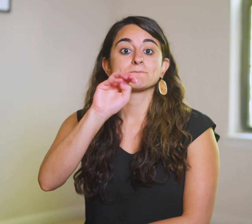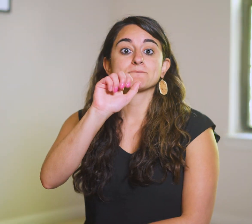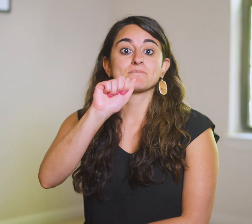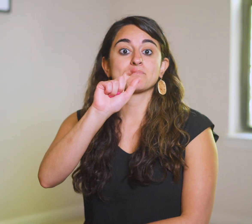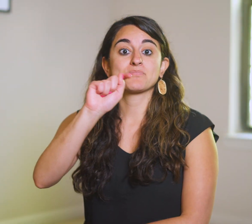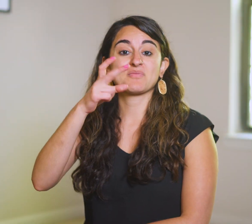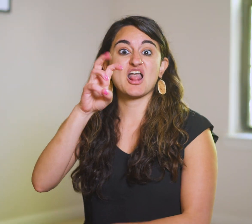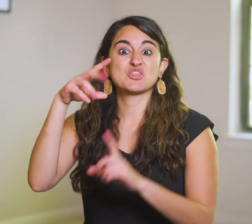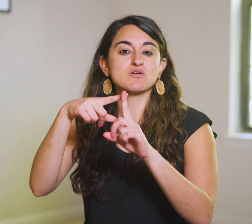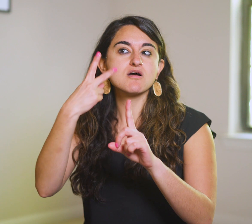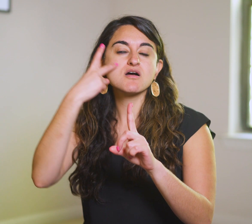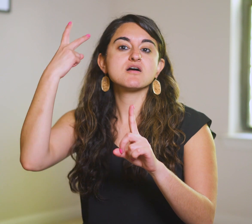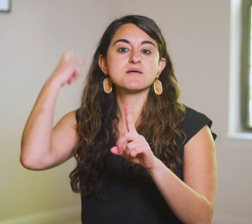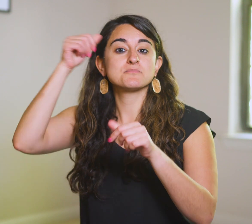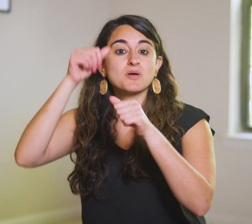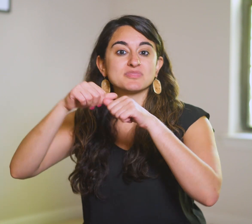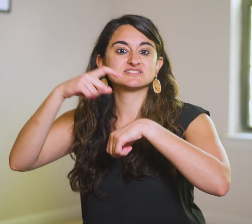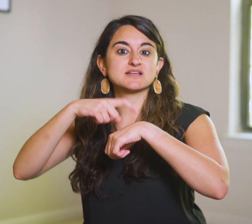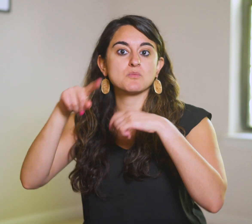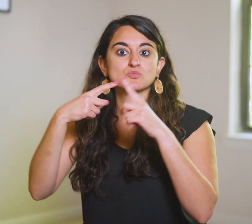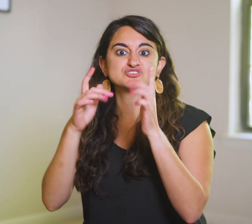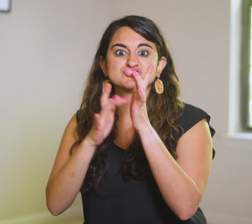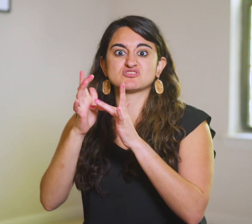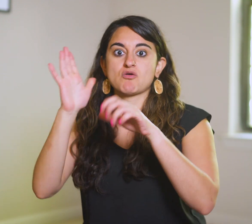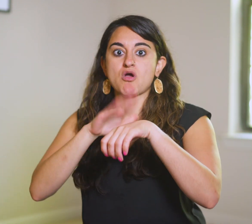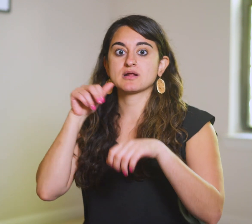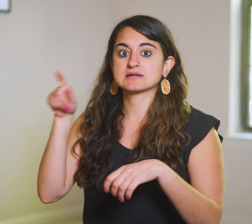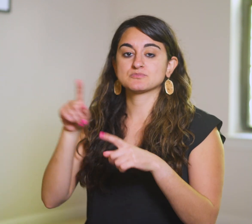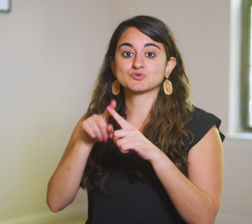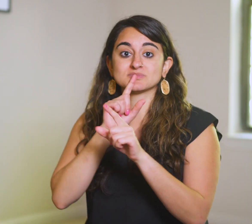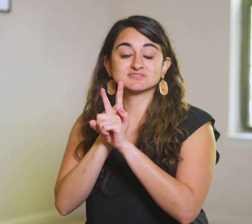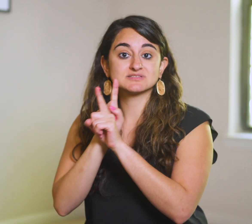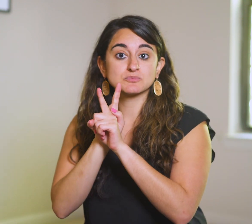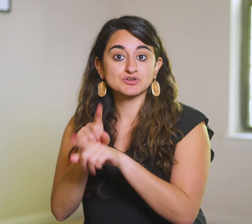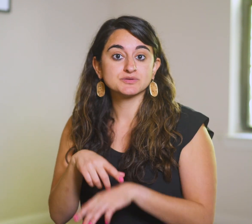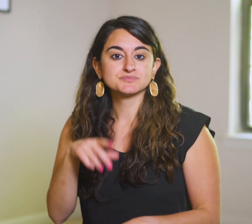Matthew recounts the time when Jesus called him to be a disciple.